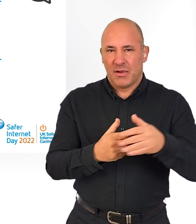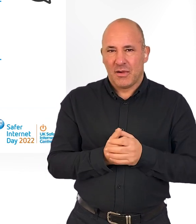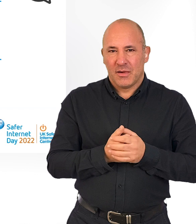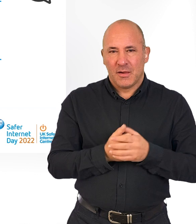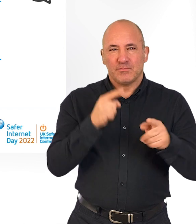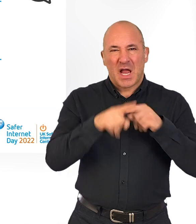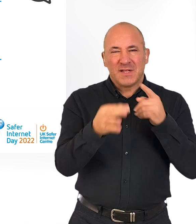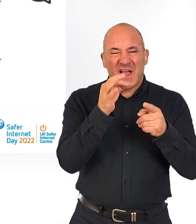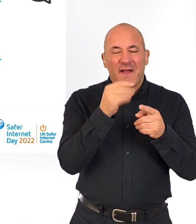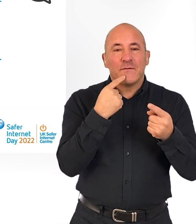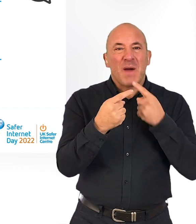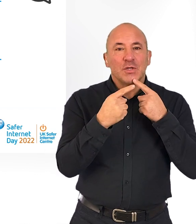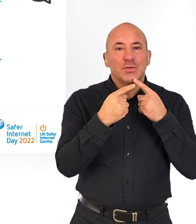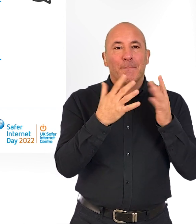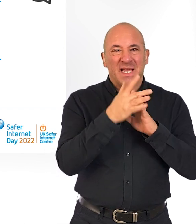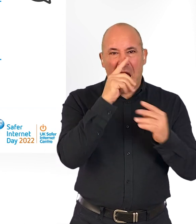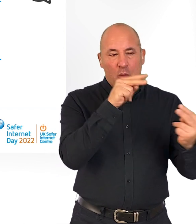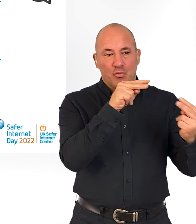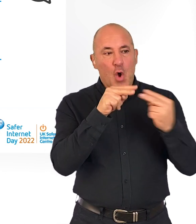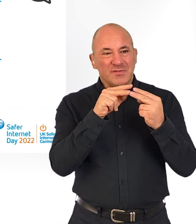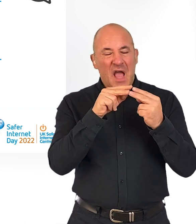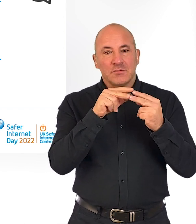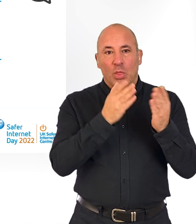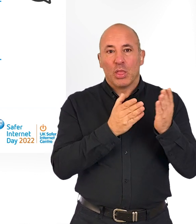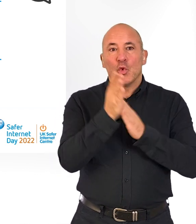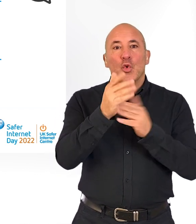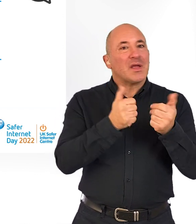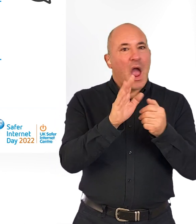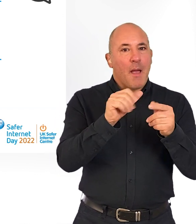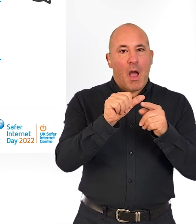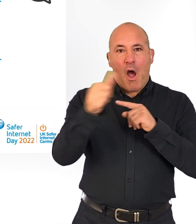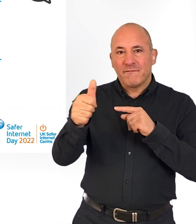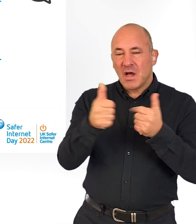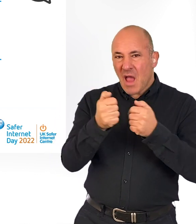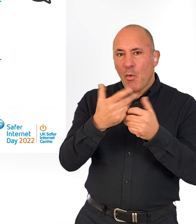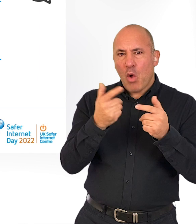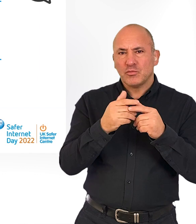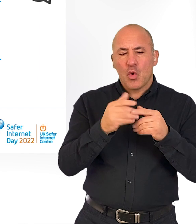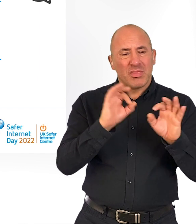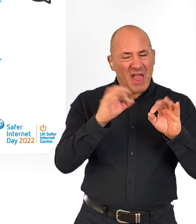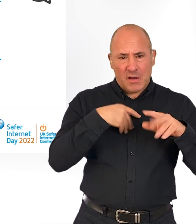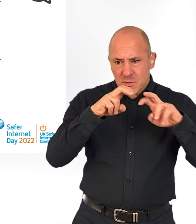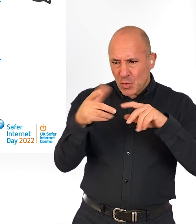particularly any details that allow them to contact you away from the game or locate you offline.